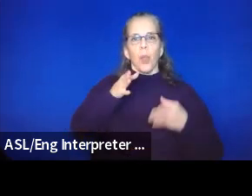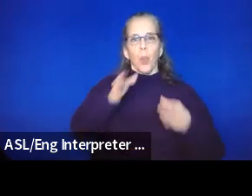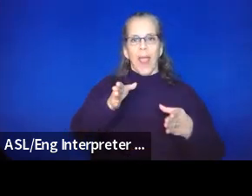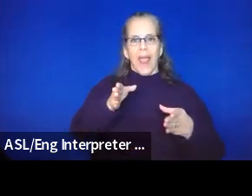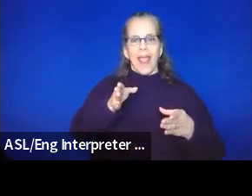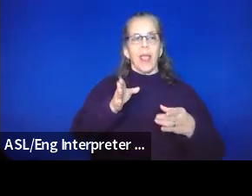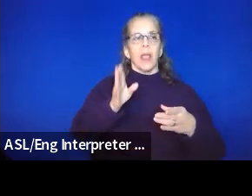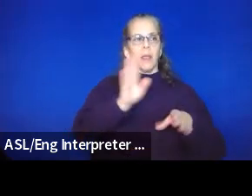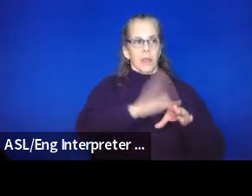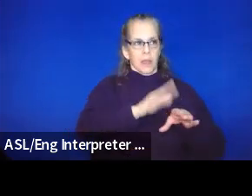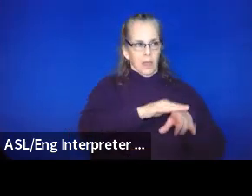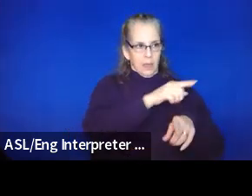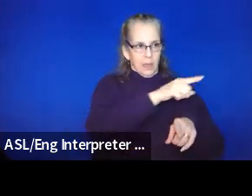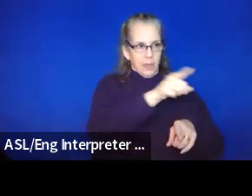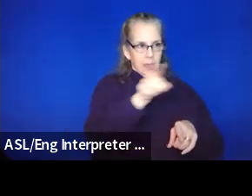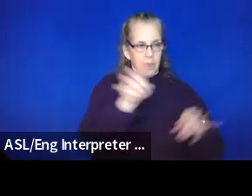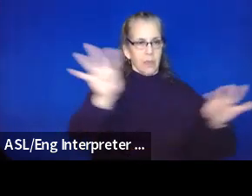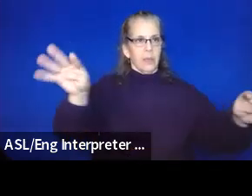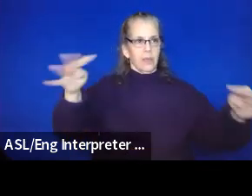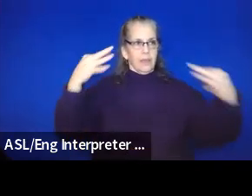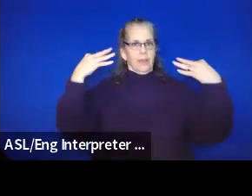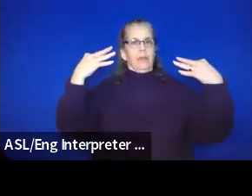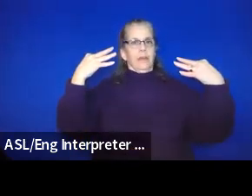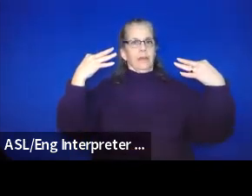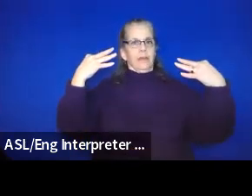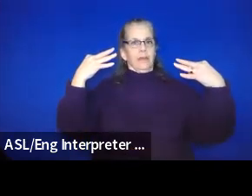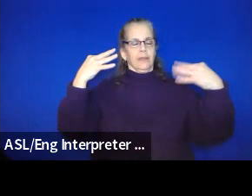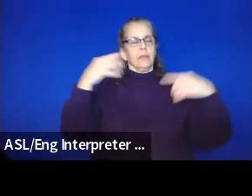that what I had to say was valuable and that people should listen to it.